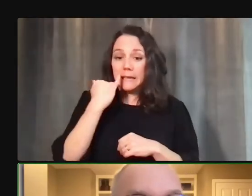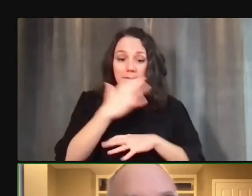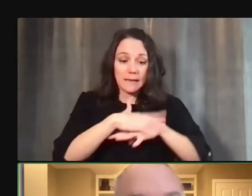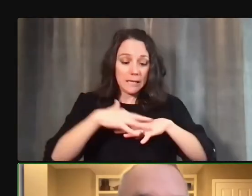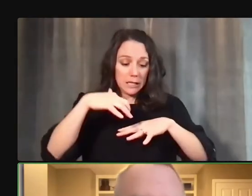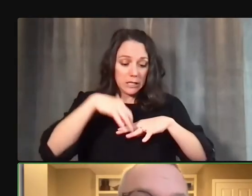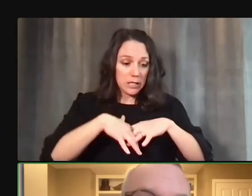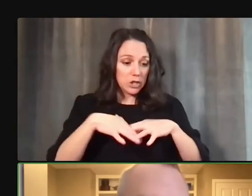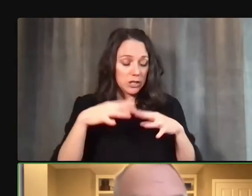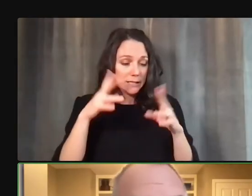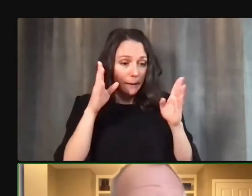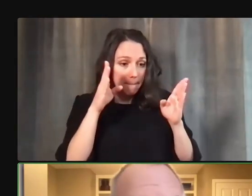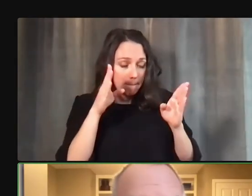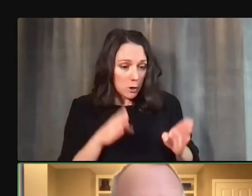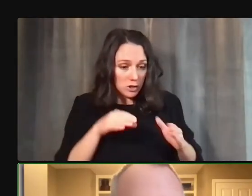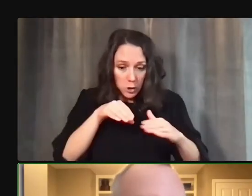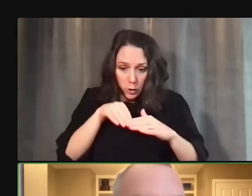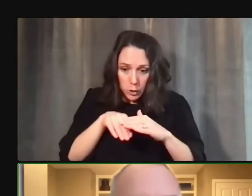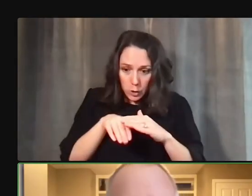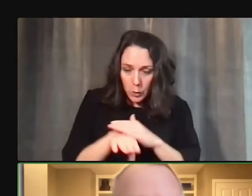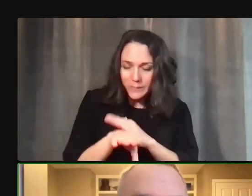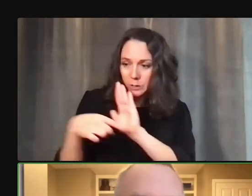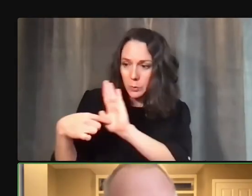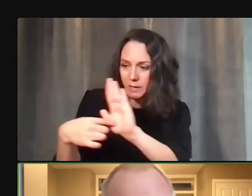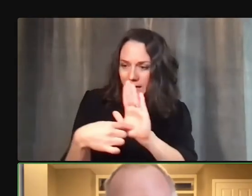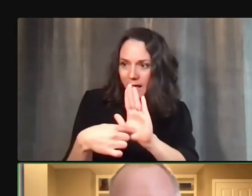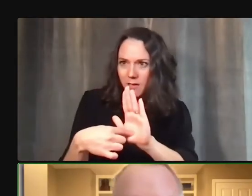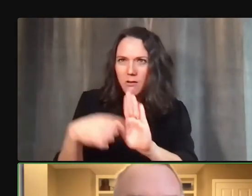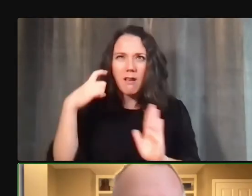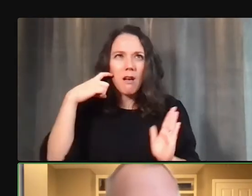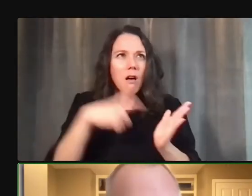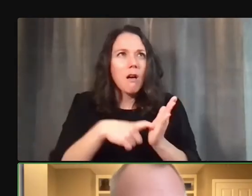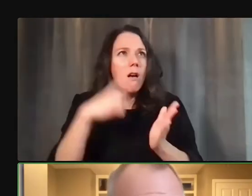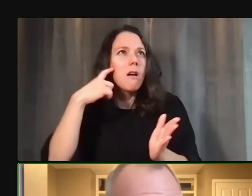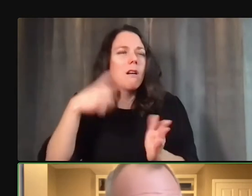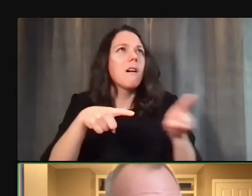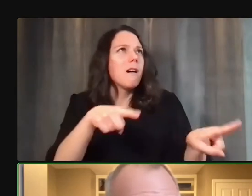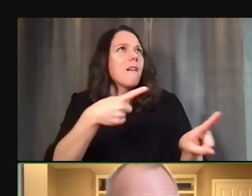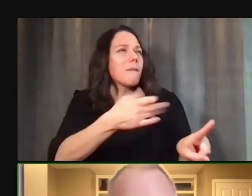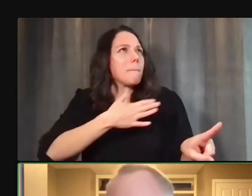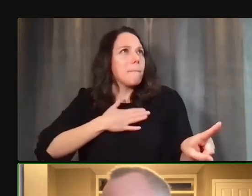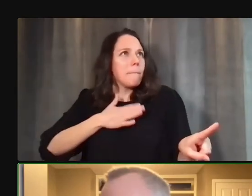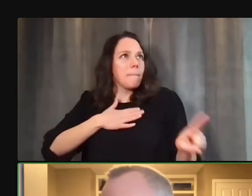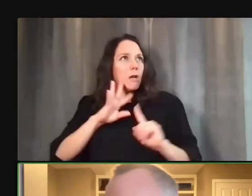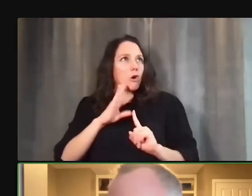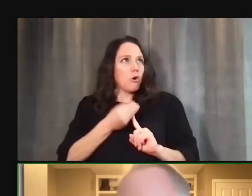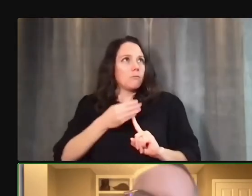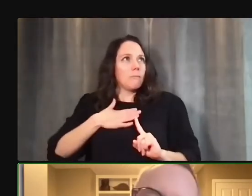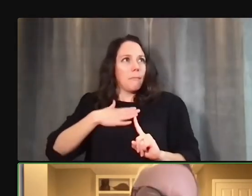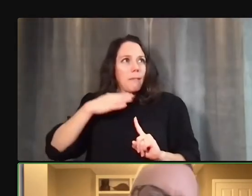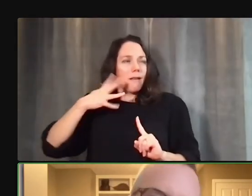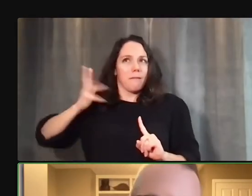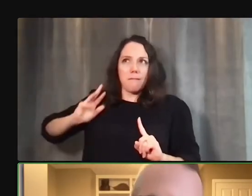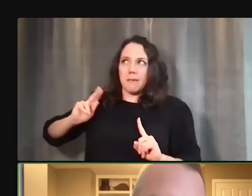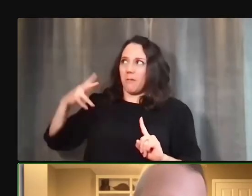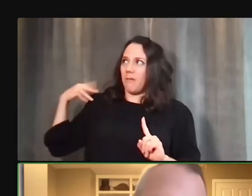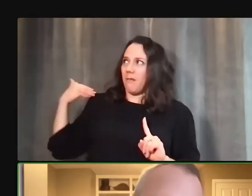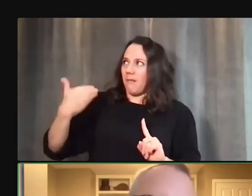where objects have been taken from their ancestors and placed in a Museum. Right. So this has been really interesting work